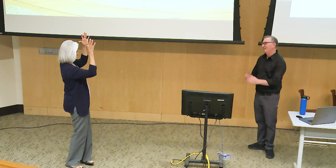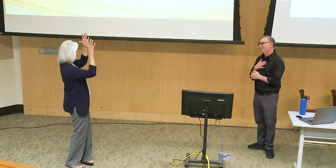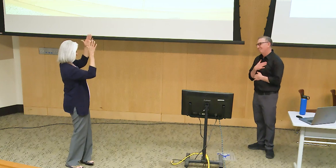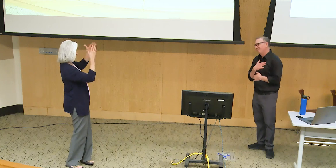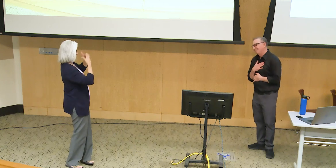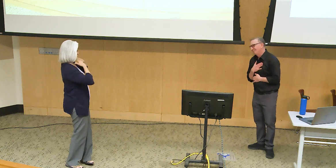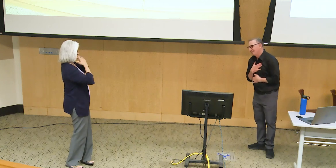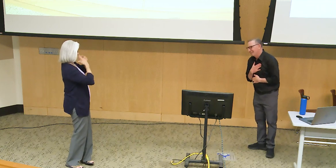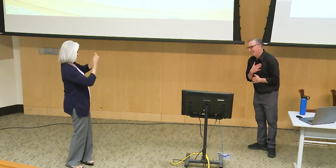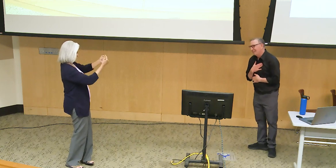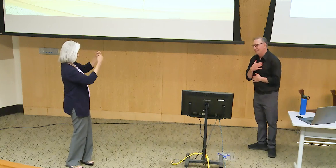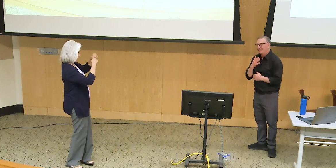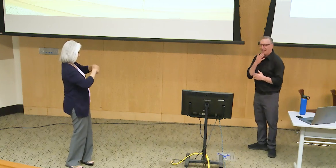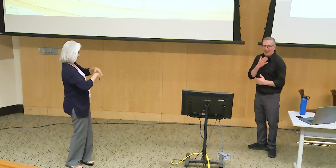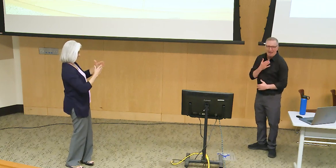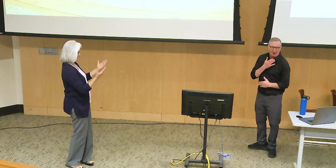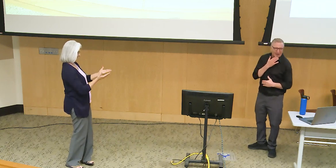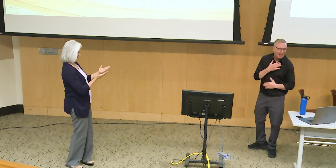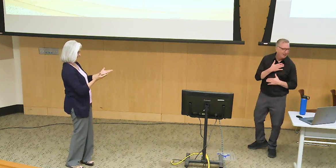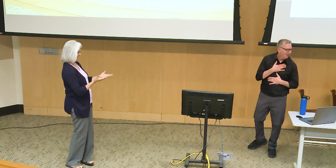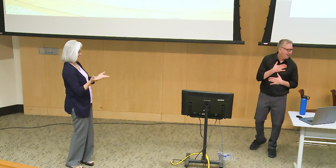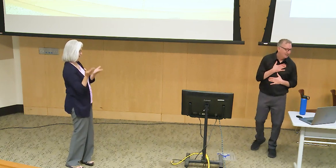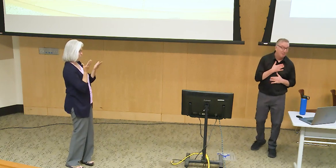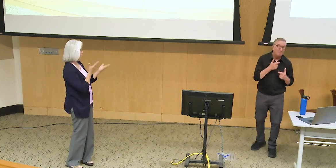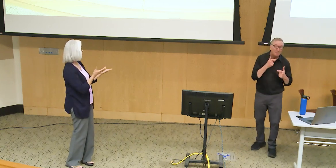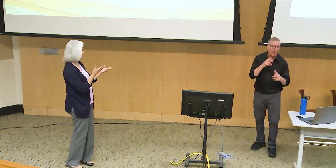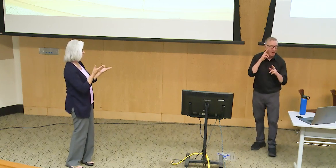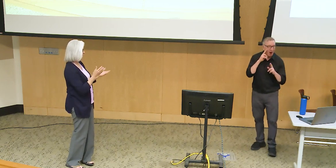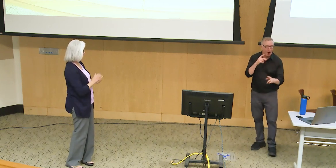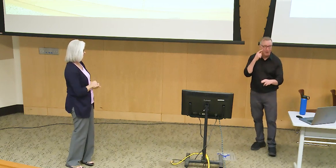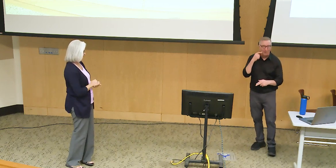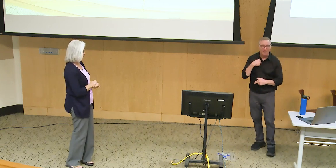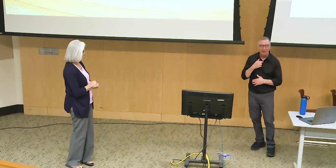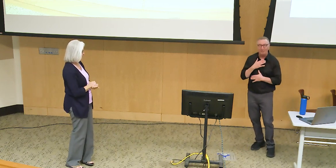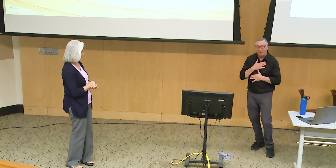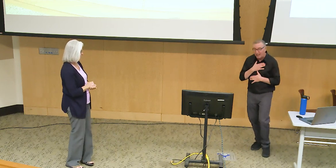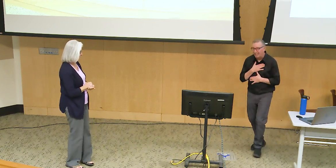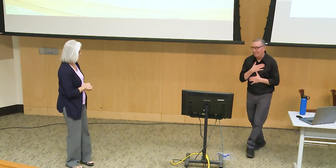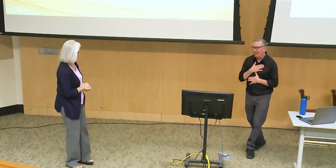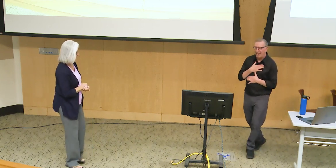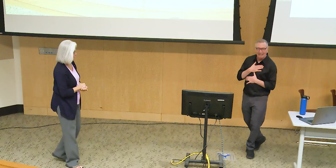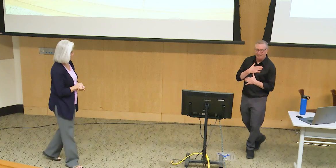Thank you so much, Dan, for being here with us today. Thank you for having me.